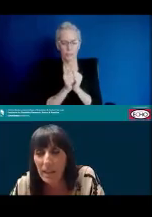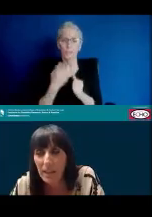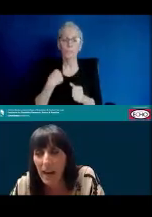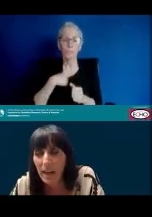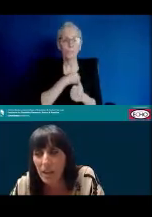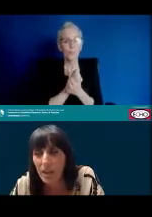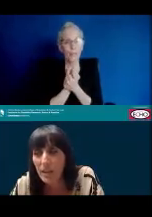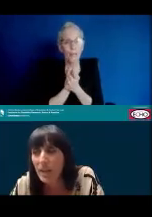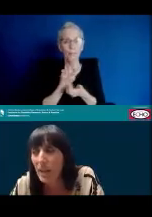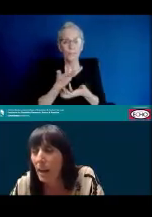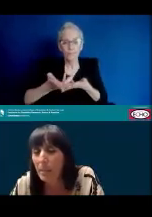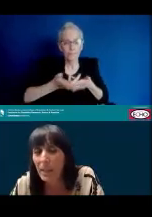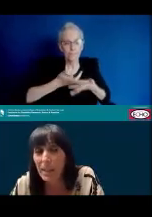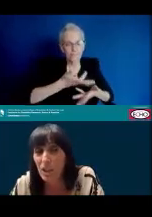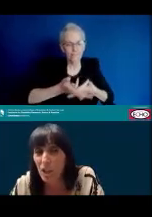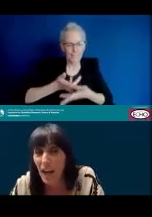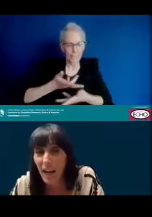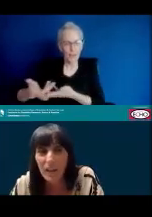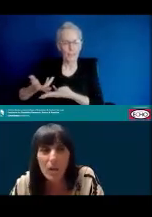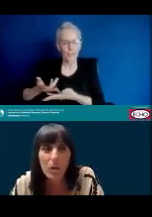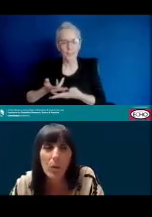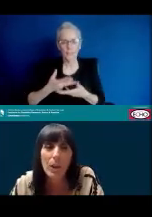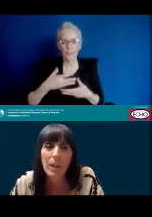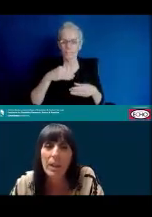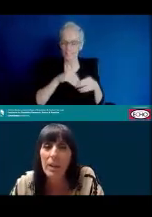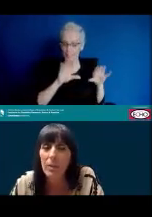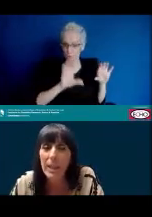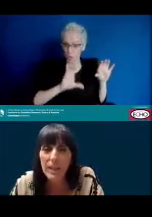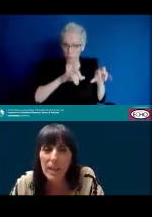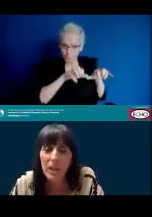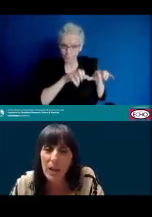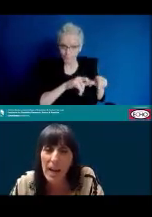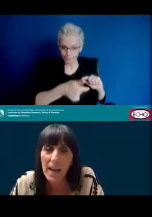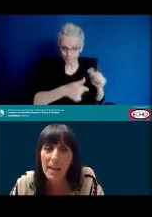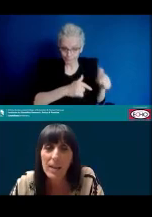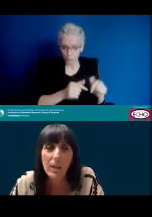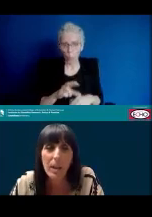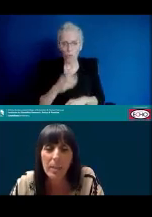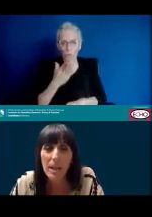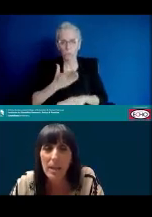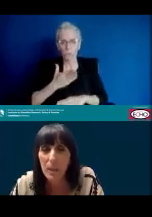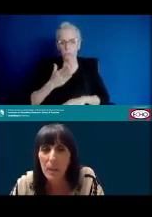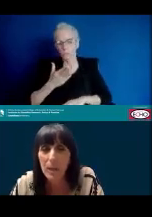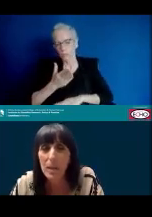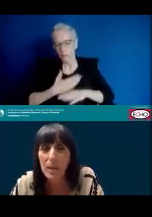interactions in chat or raising your hand or coming off mute,